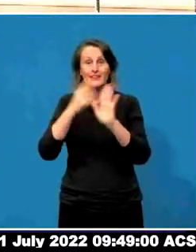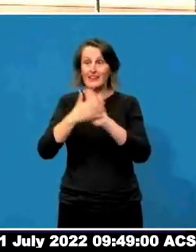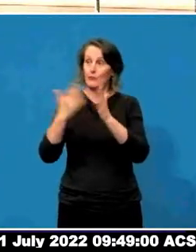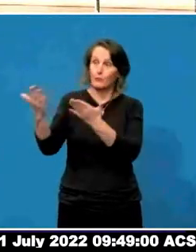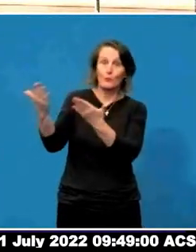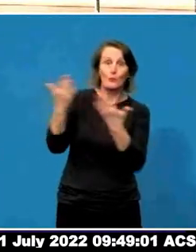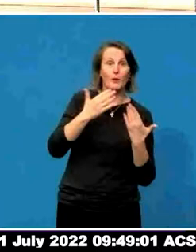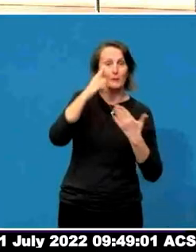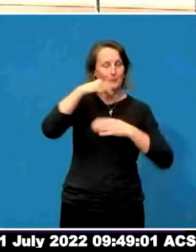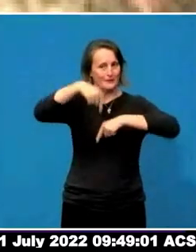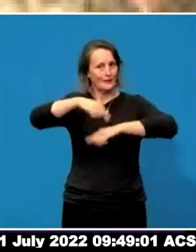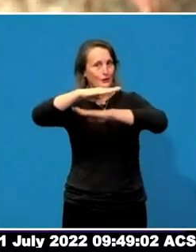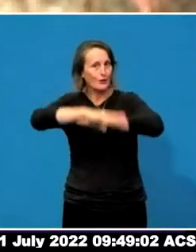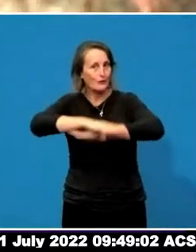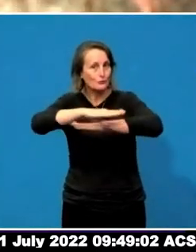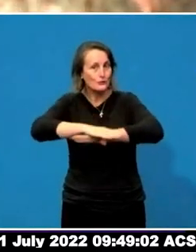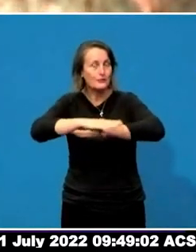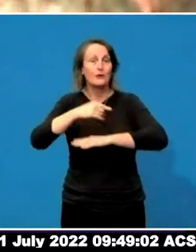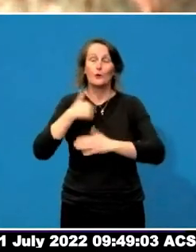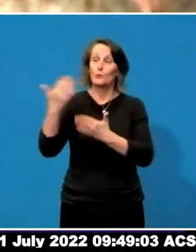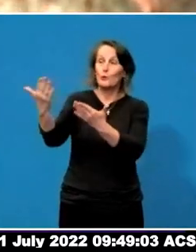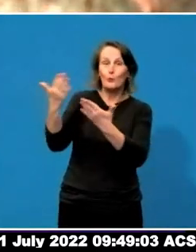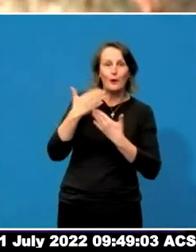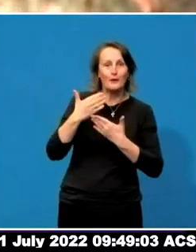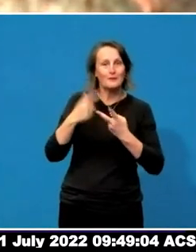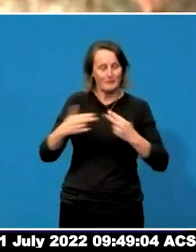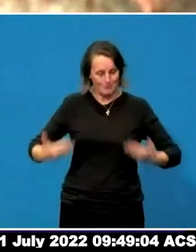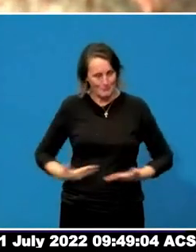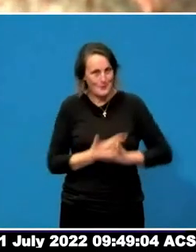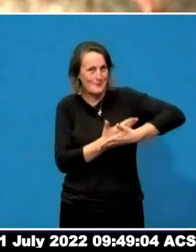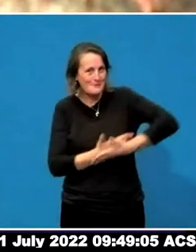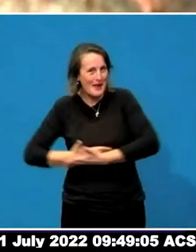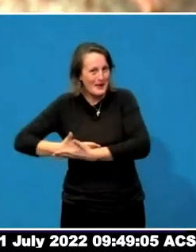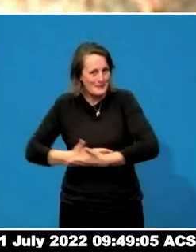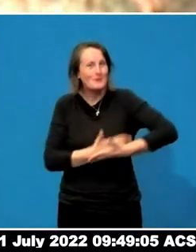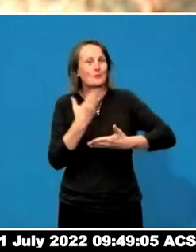We do our smoking ceremony welcoming babies into the world, and then also in the passing